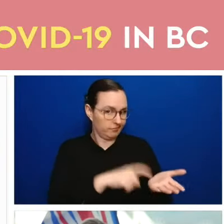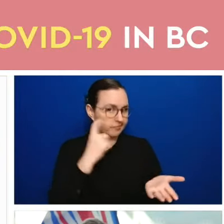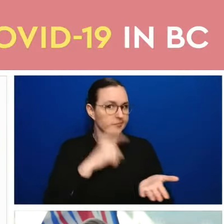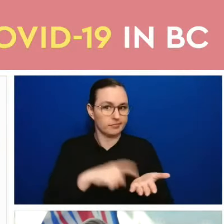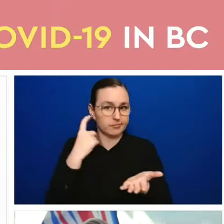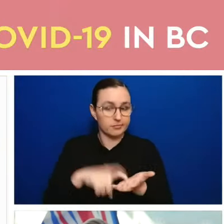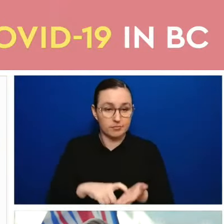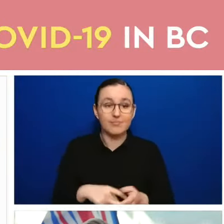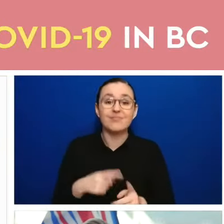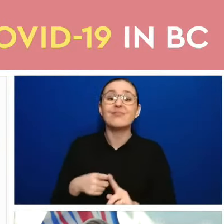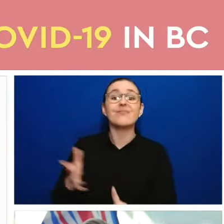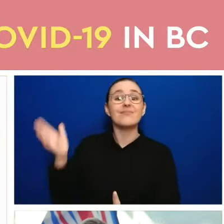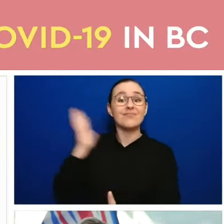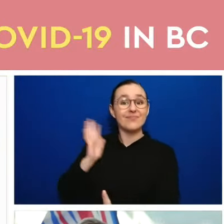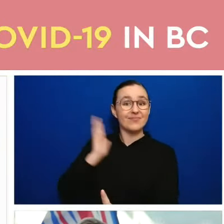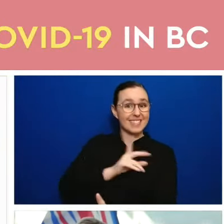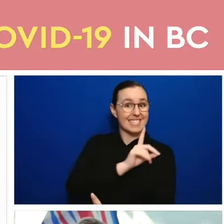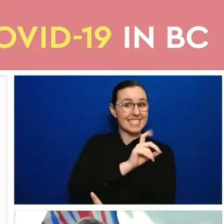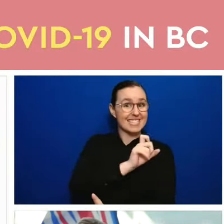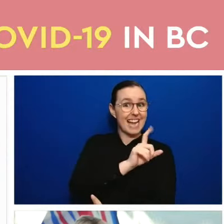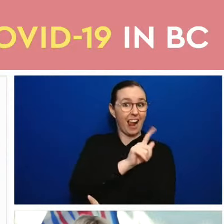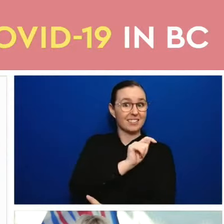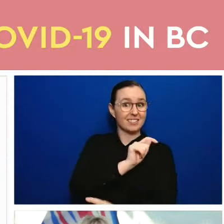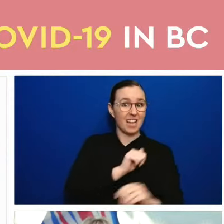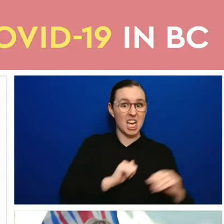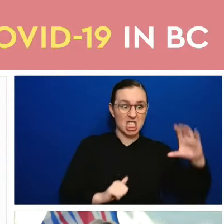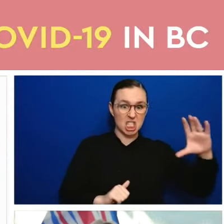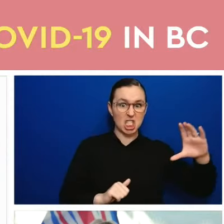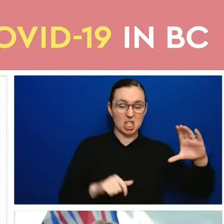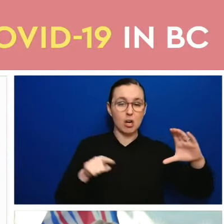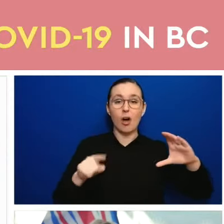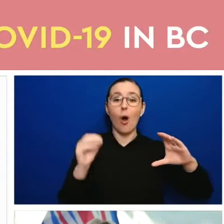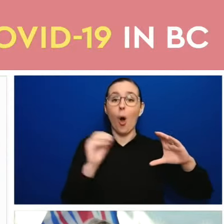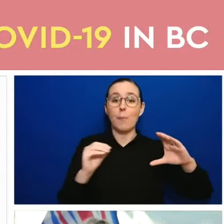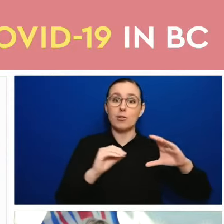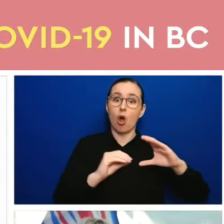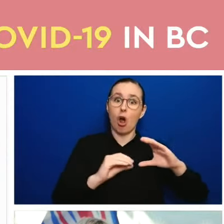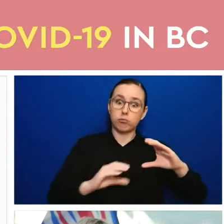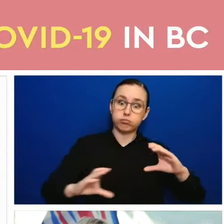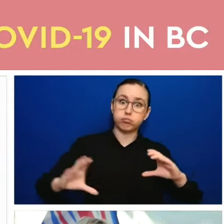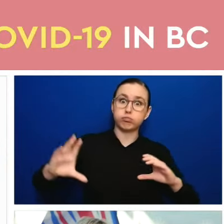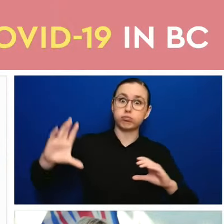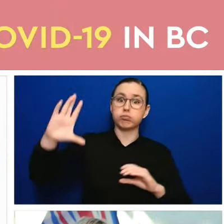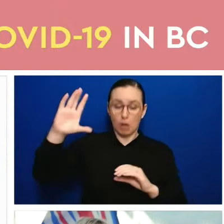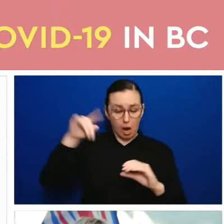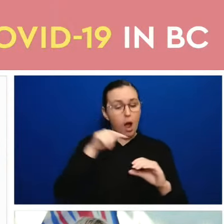of the cause related to hospitalization. The strain related to